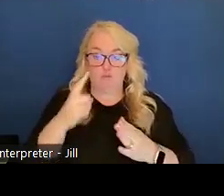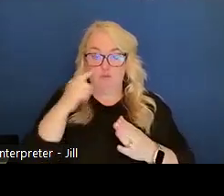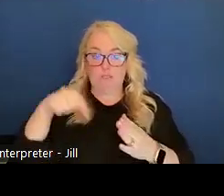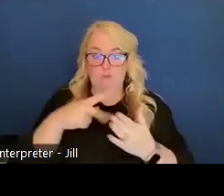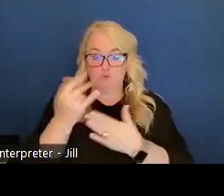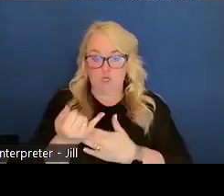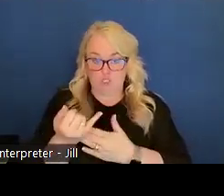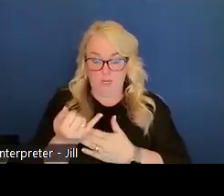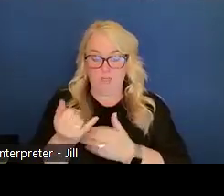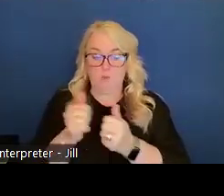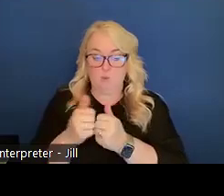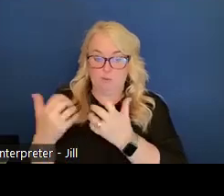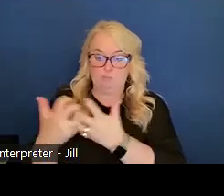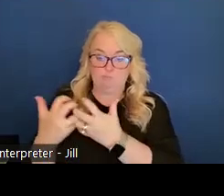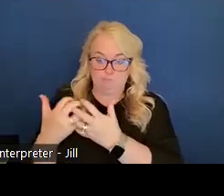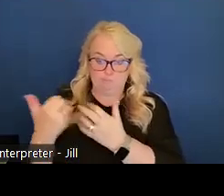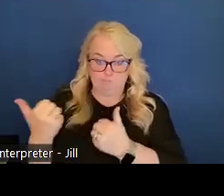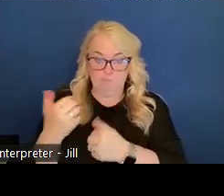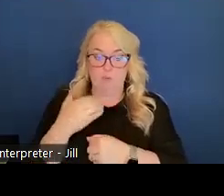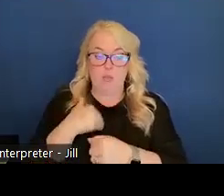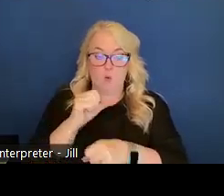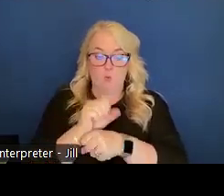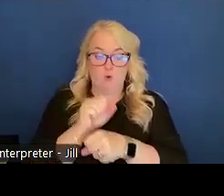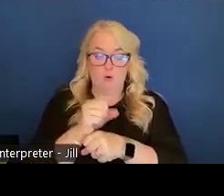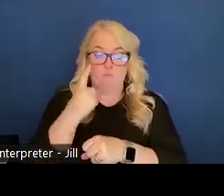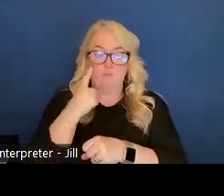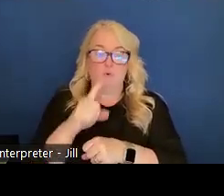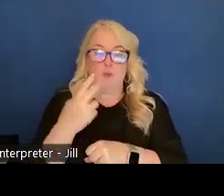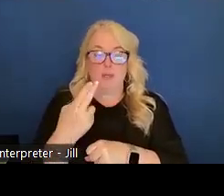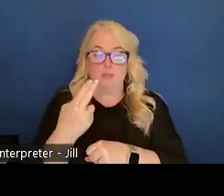and work at the Human Services Research Institute. For a brief